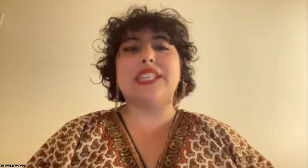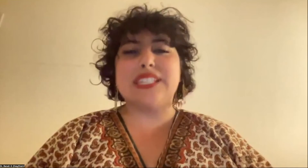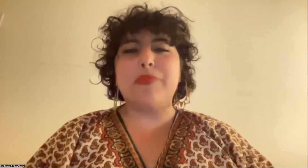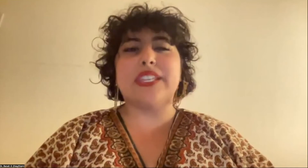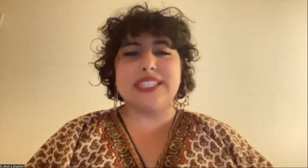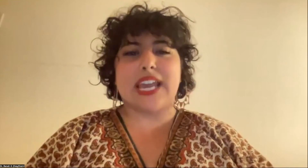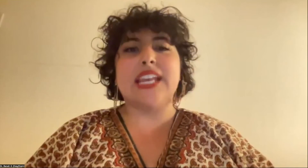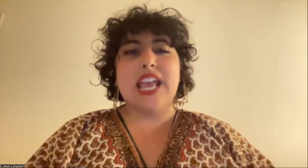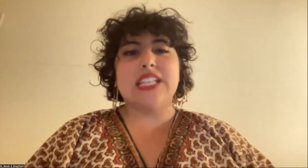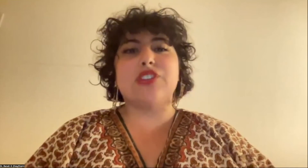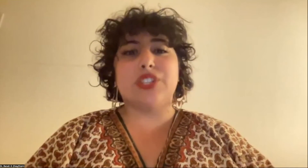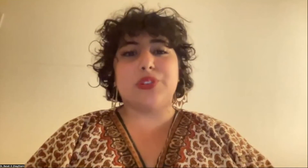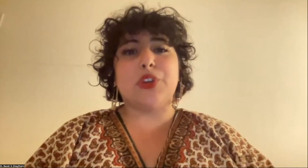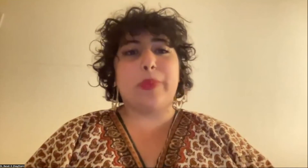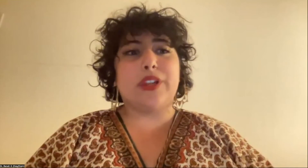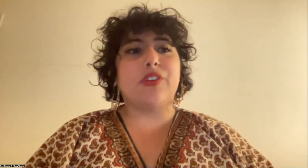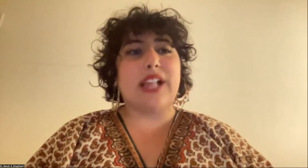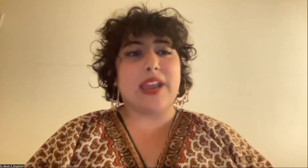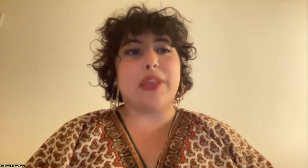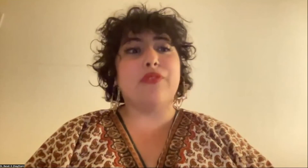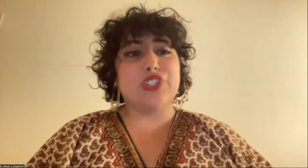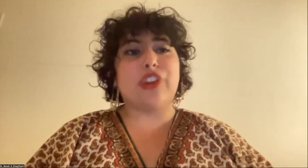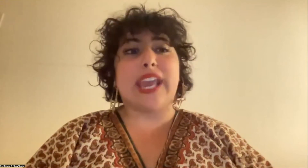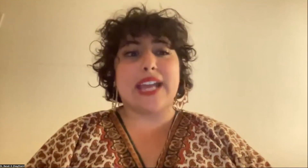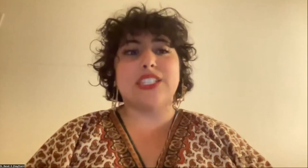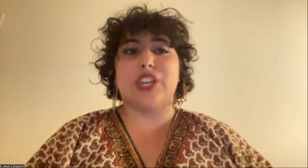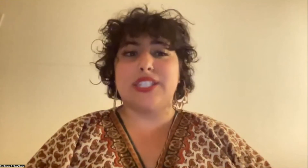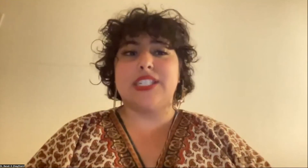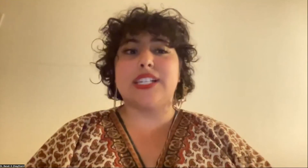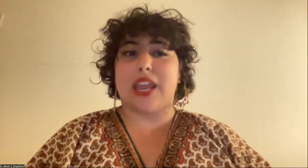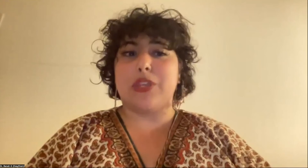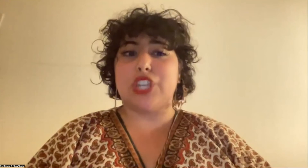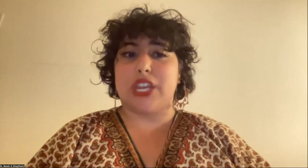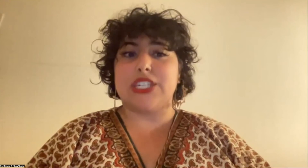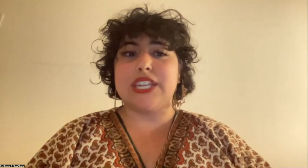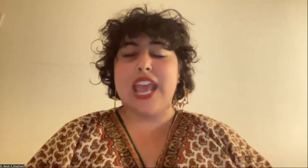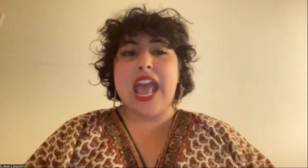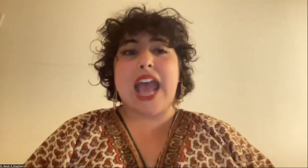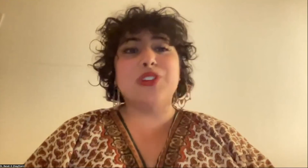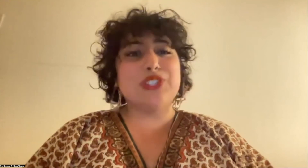in-depth insight into the sociopolitical climate for stray cats adjusting to climate change. I used